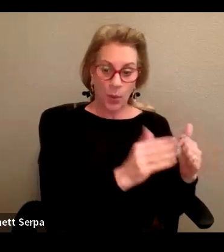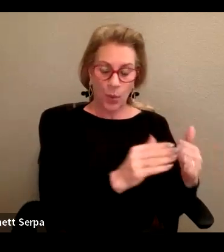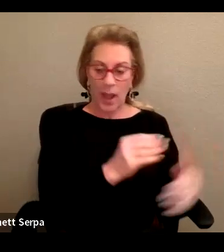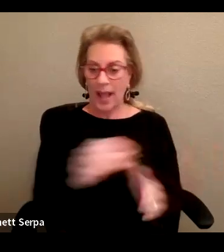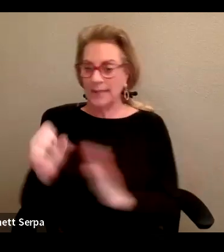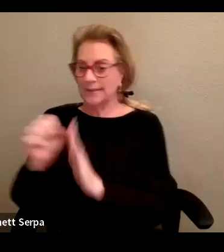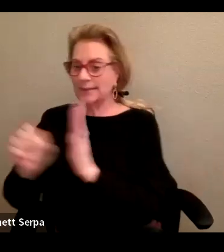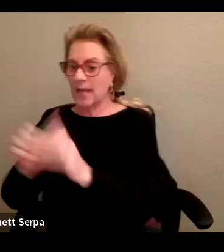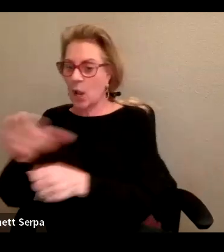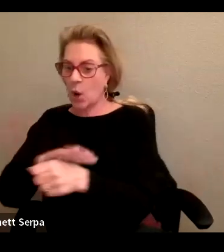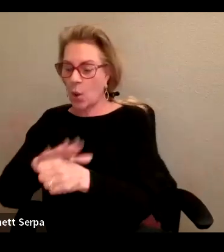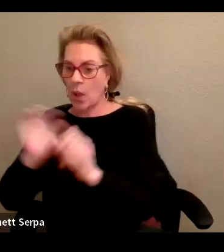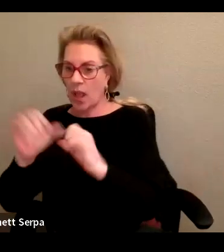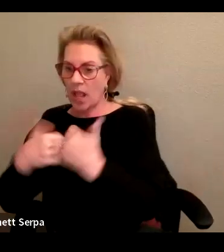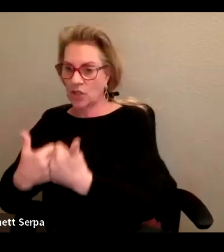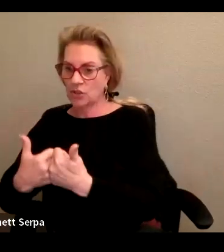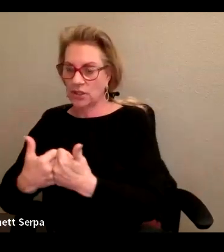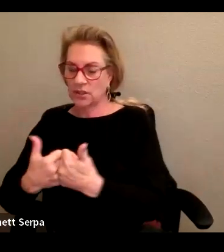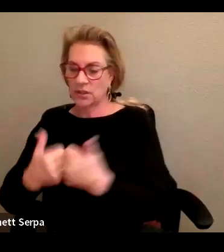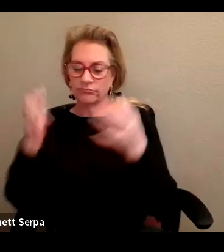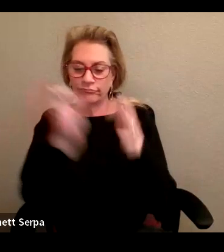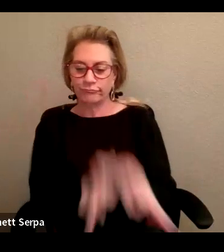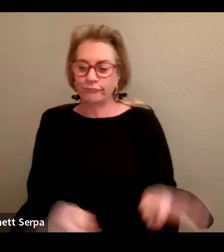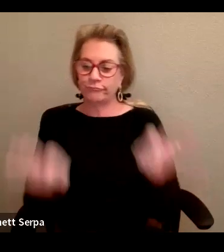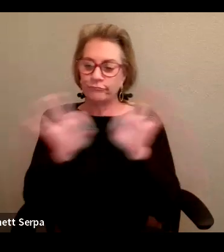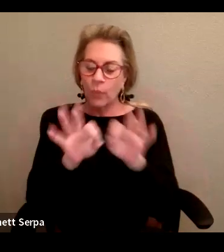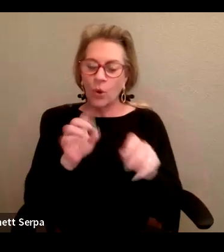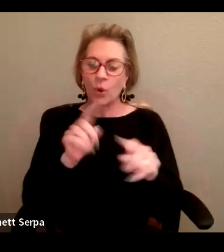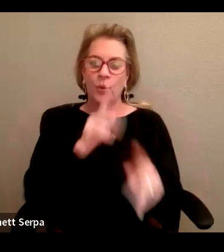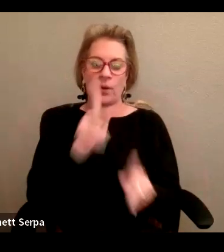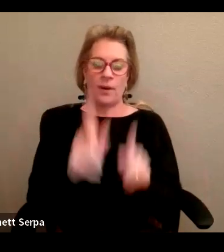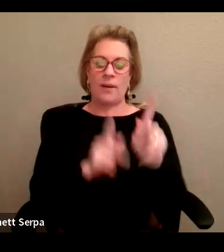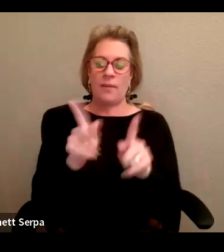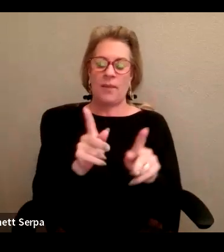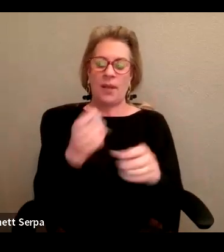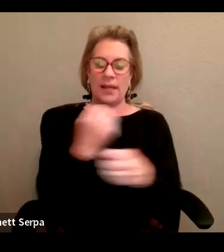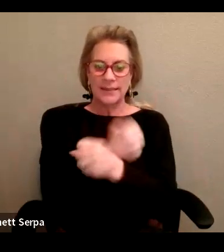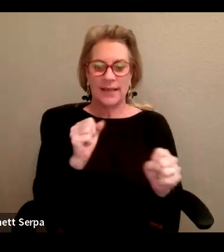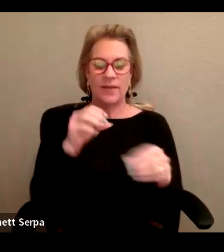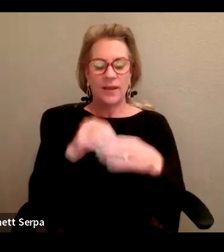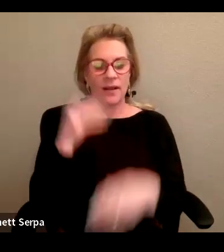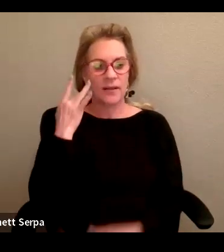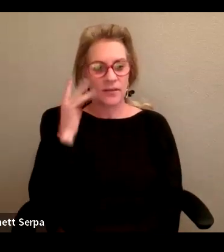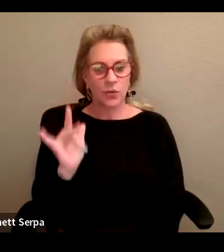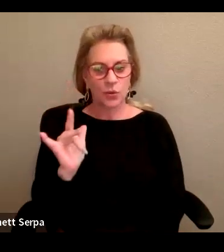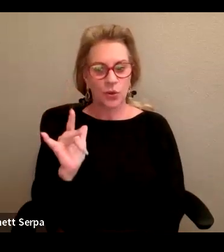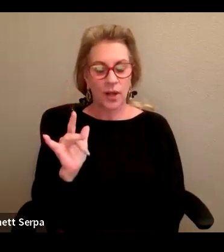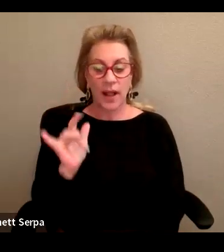agencies is Central to the public safety of the people of California and that that trust